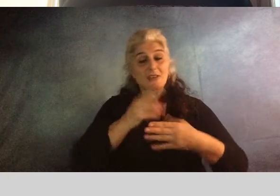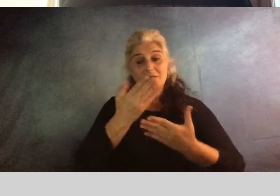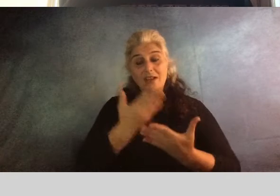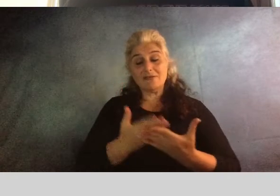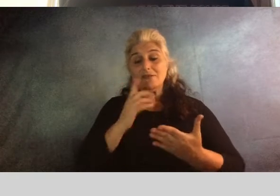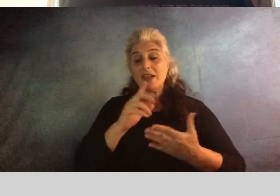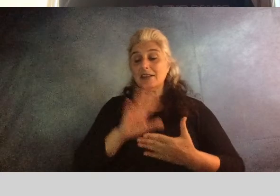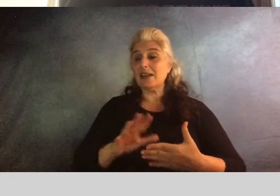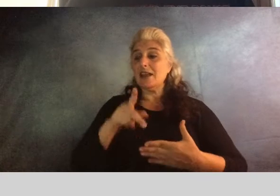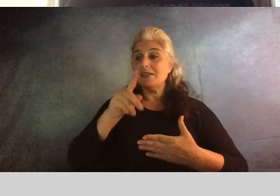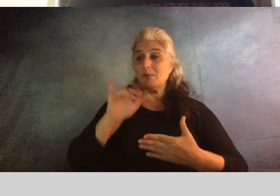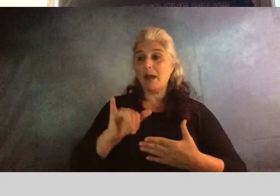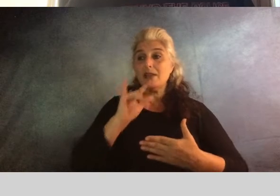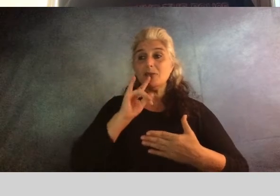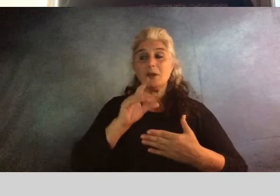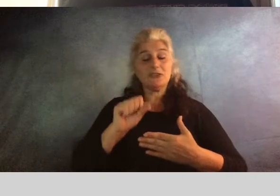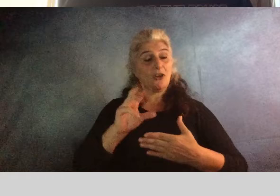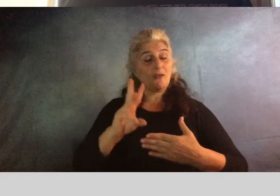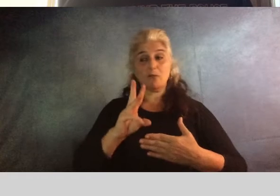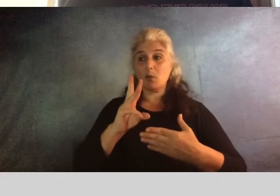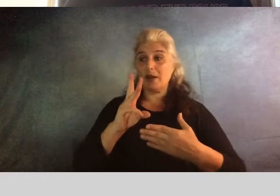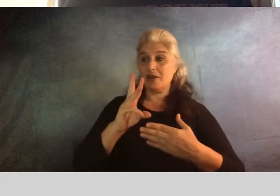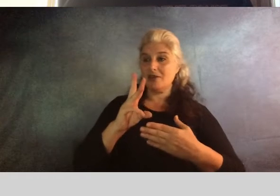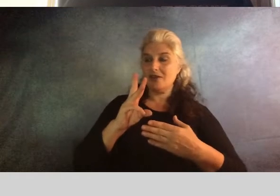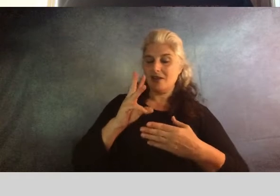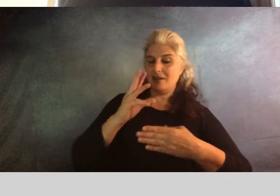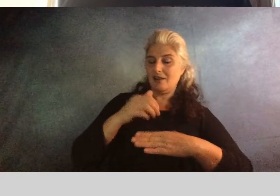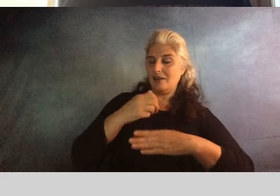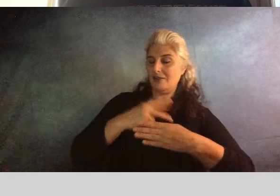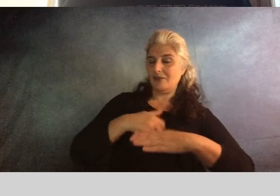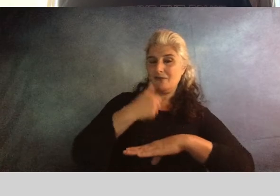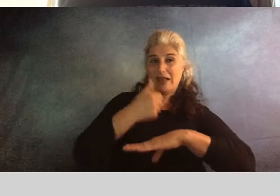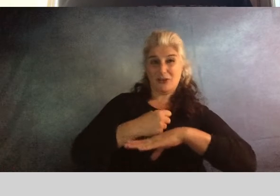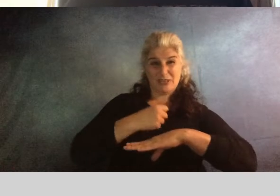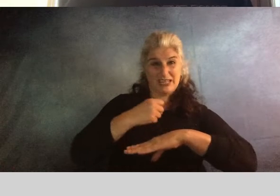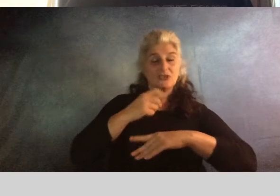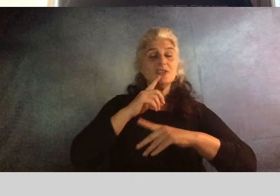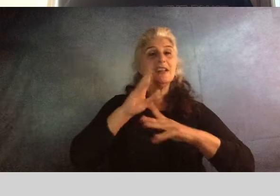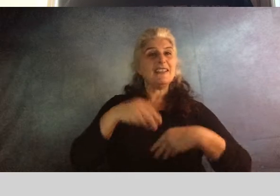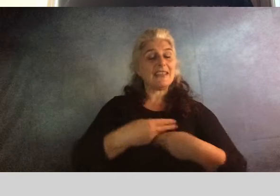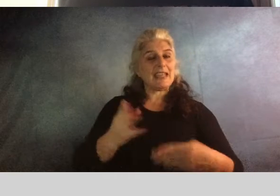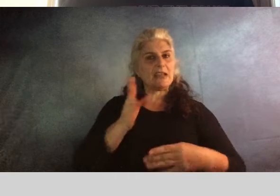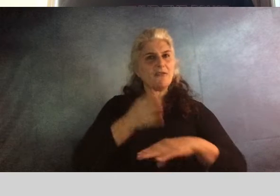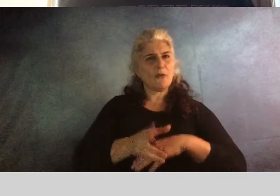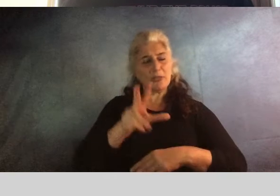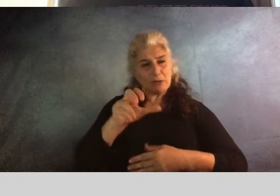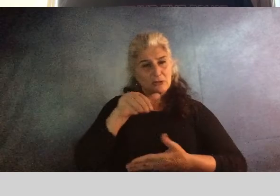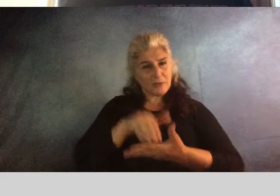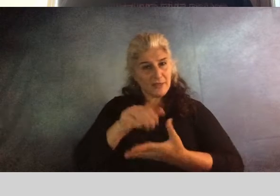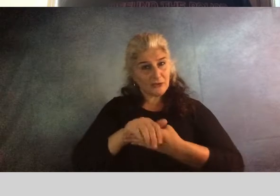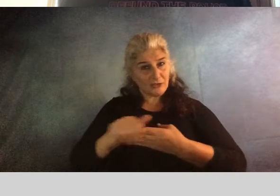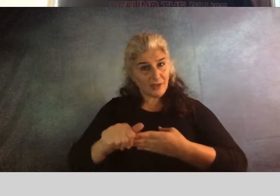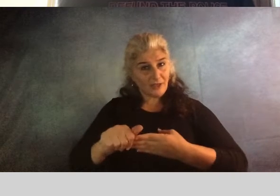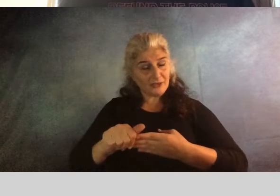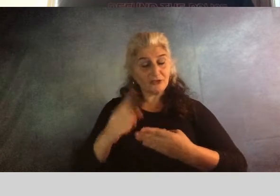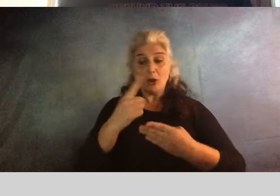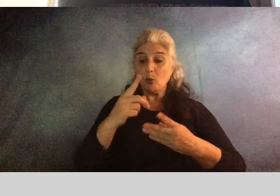about $330,000 last year in grants to individuals and projects in the Python community. One of these projects was the BeeWare Project,